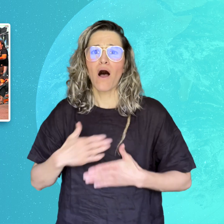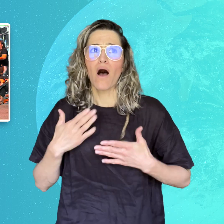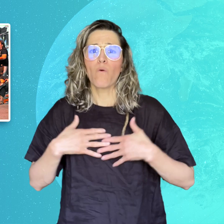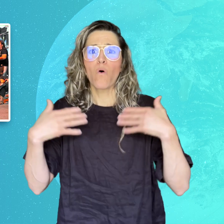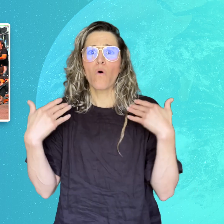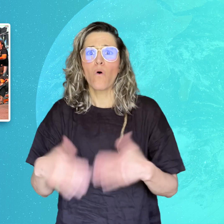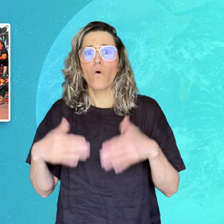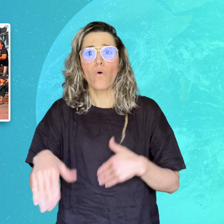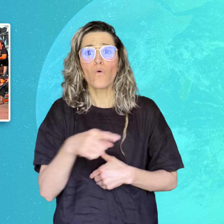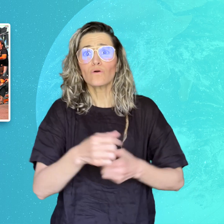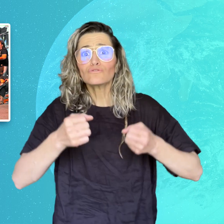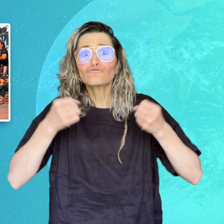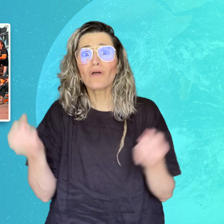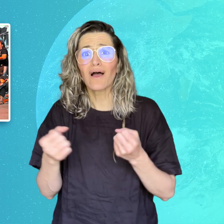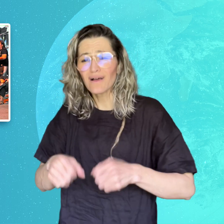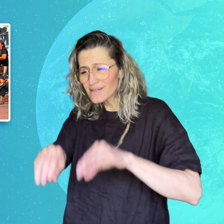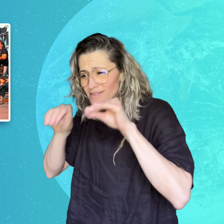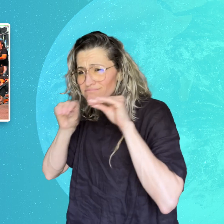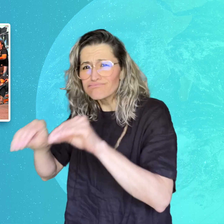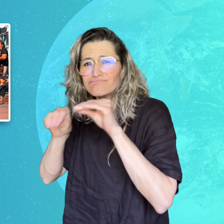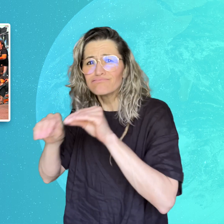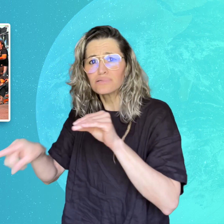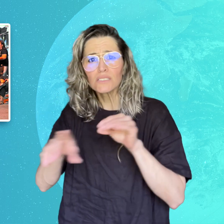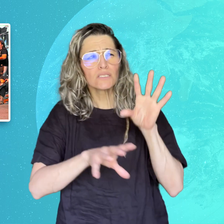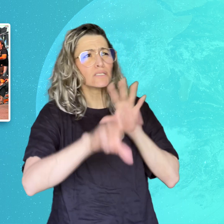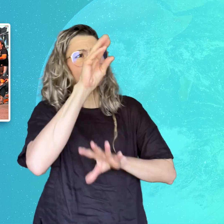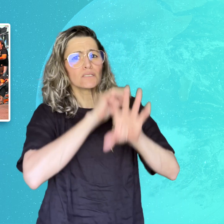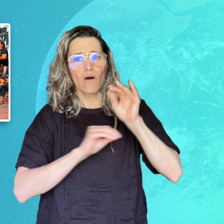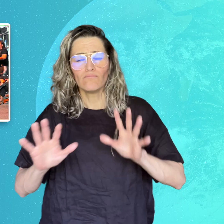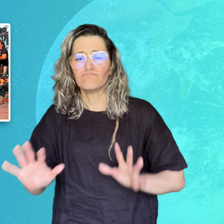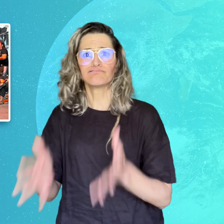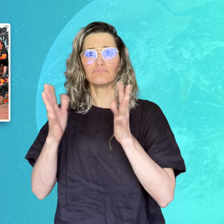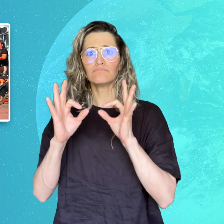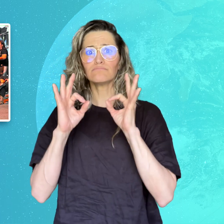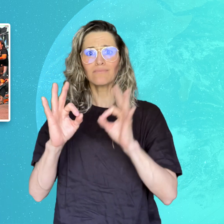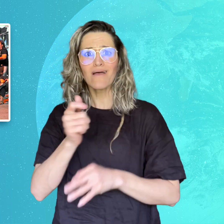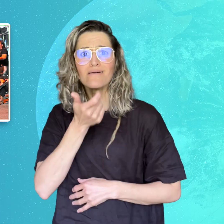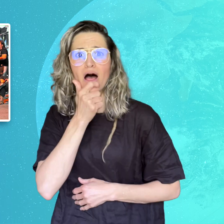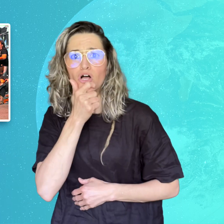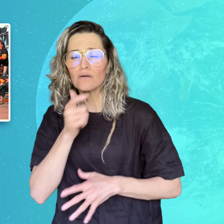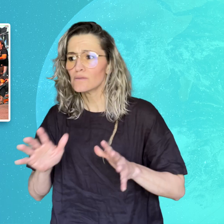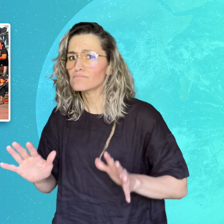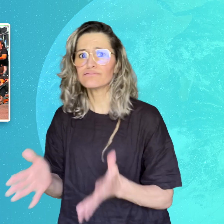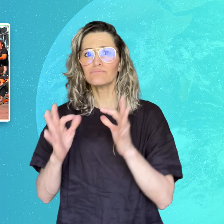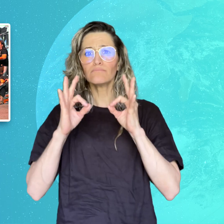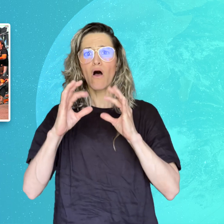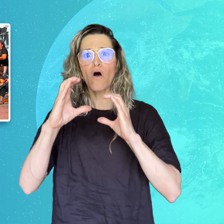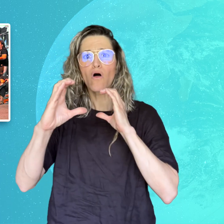her understanding of English. Communication styles,